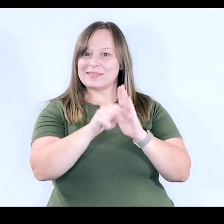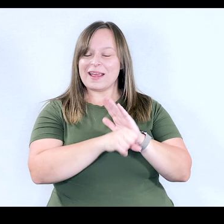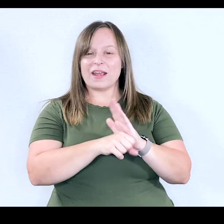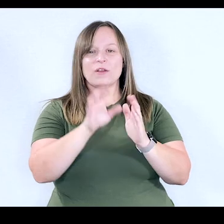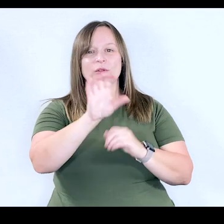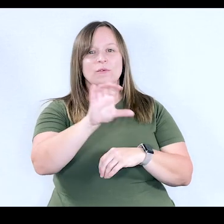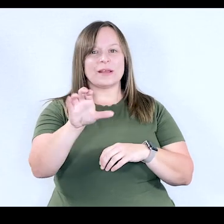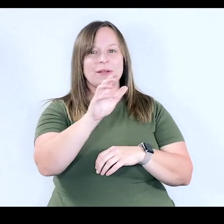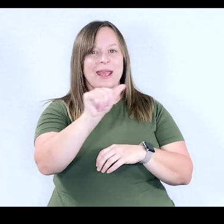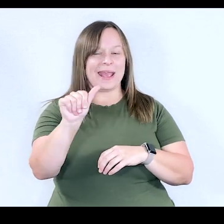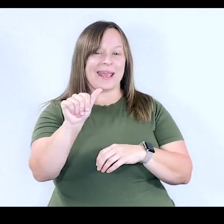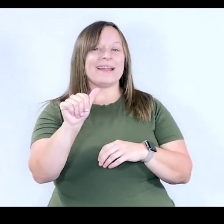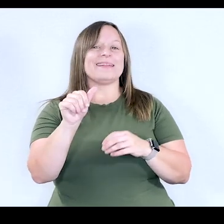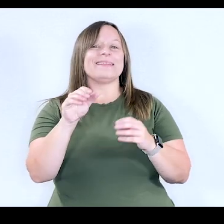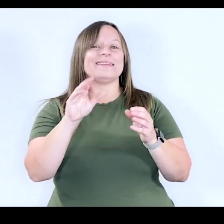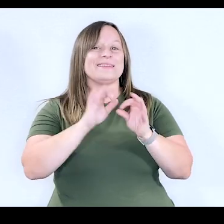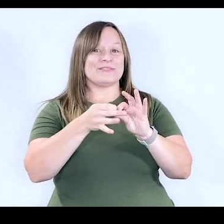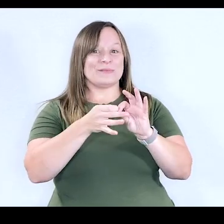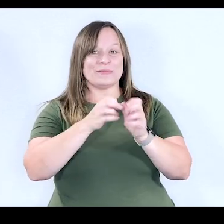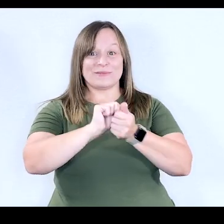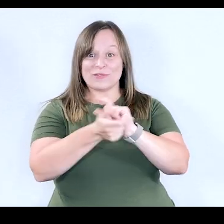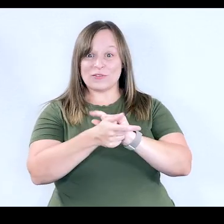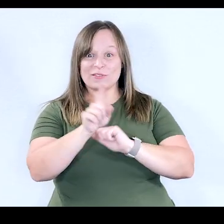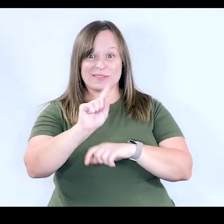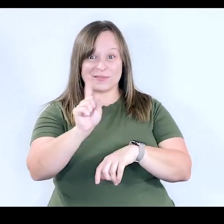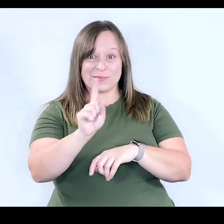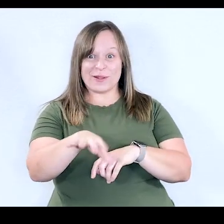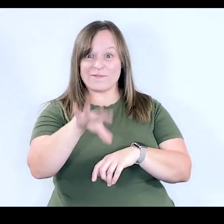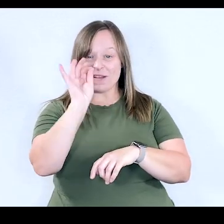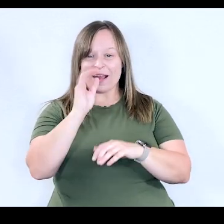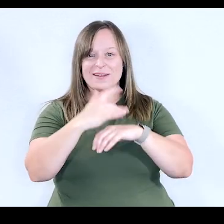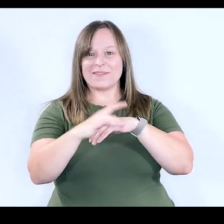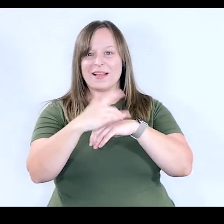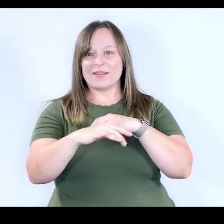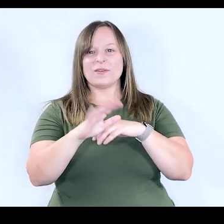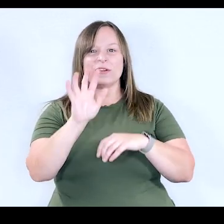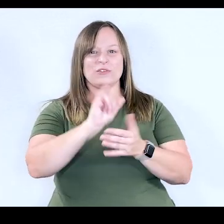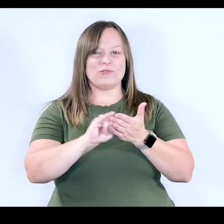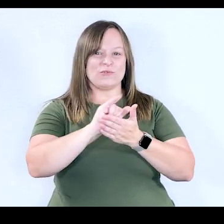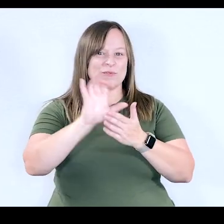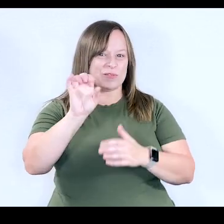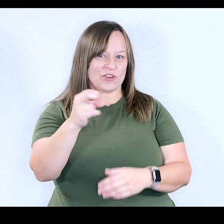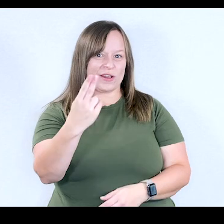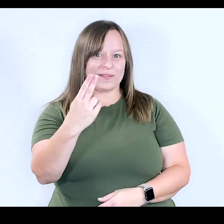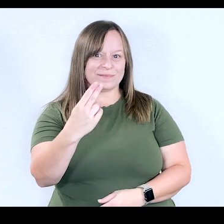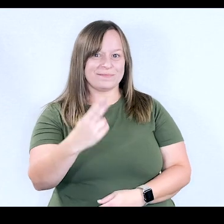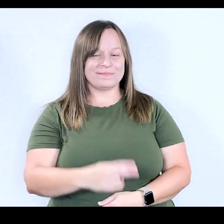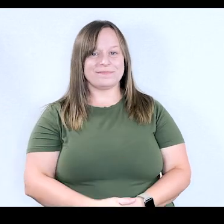The closed captioned and ASL version of this podcast is available on our YouTube channel.